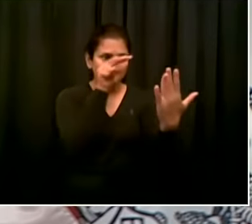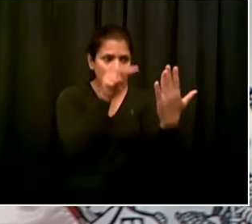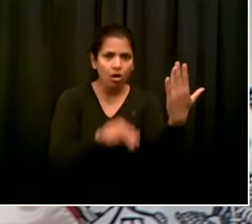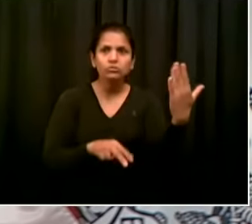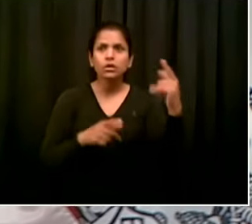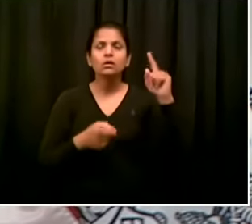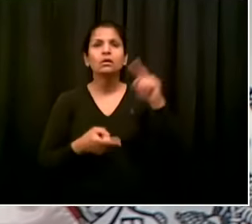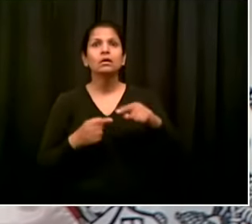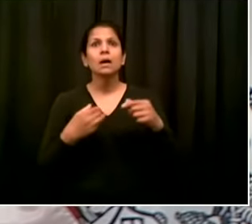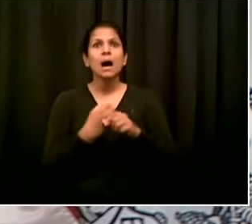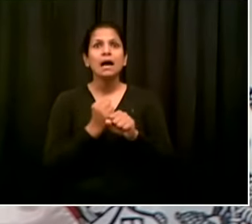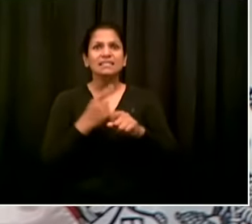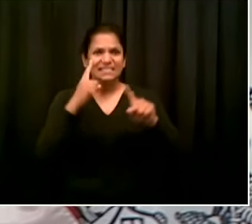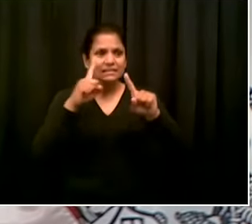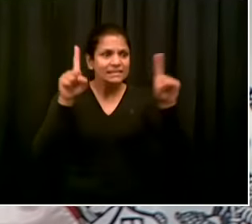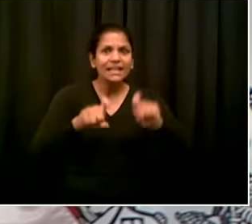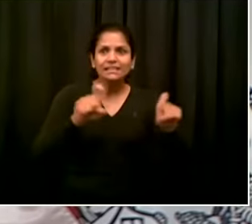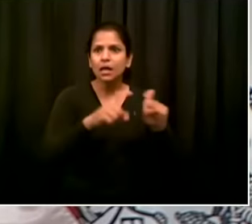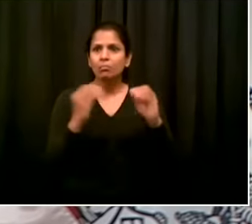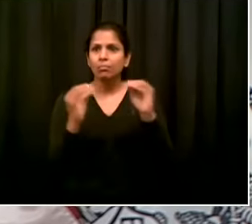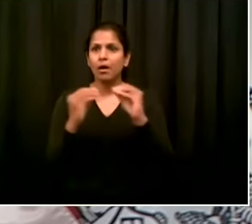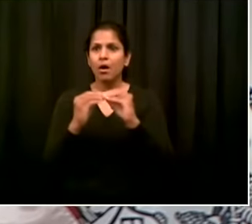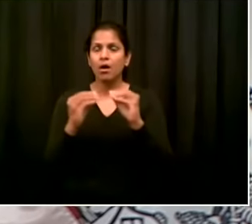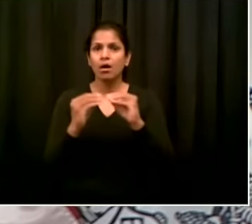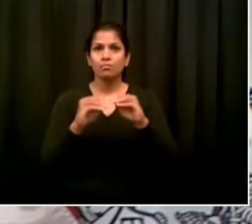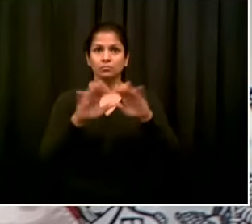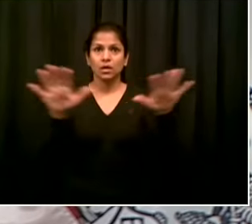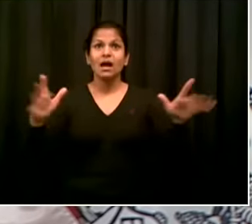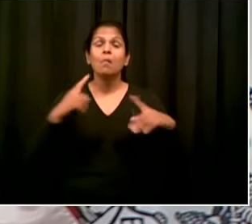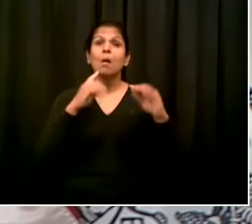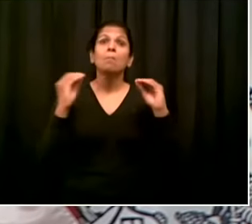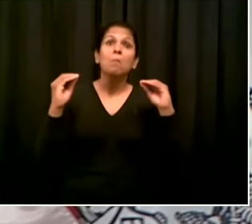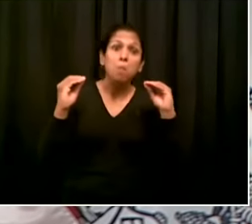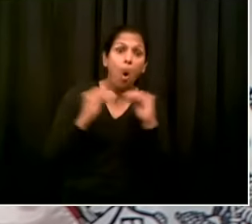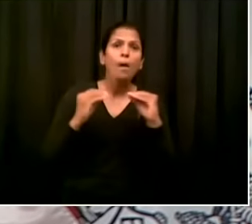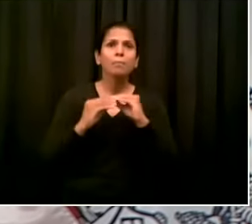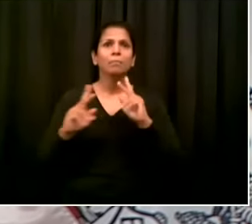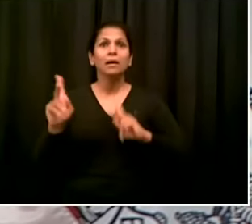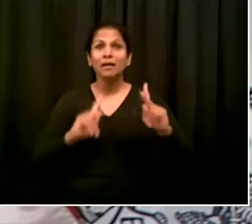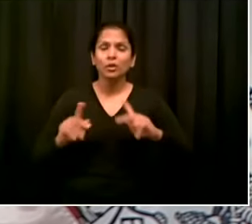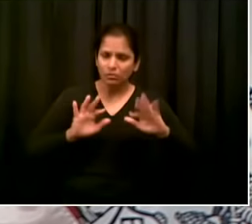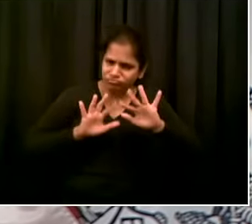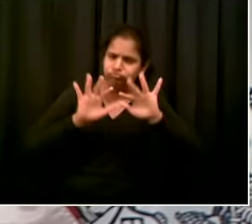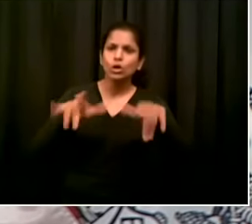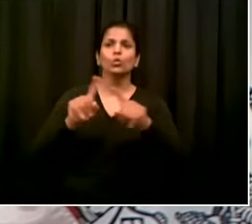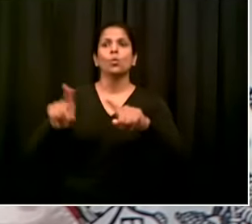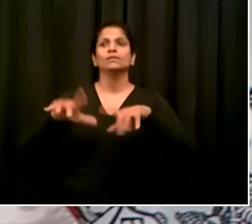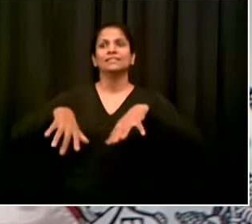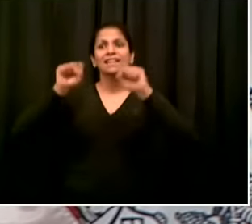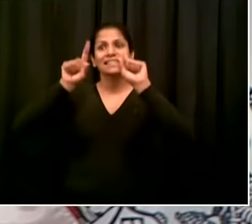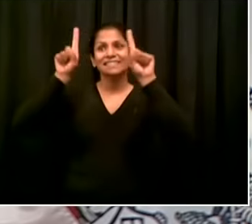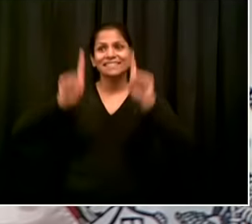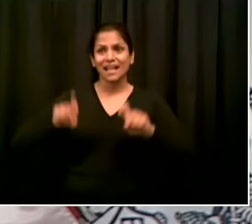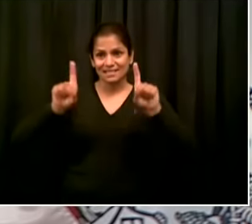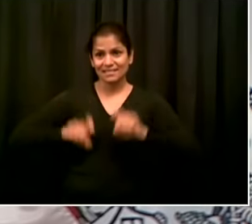AND TRACE AND HUNDREDS MORE FROM OUR CITY AGENCIES AS WELL.